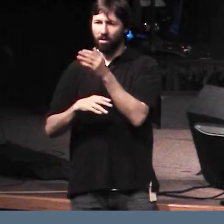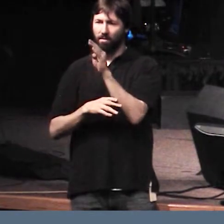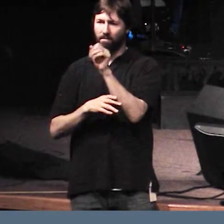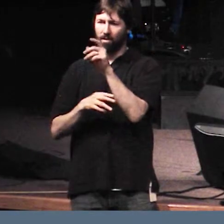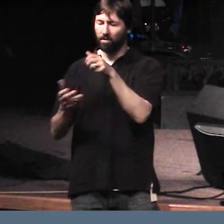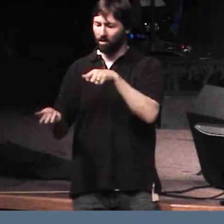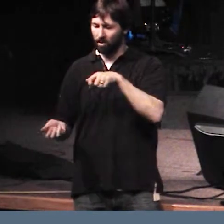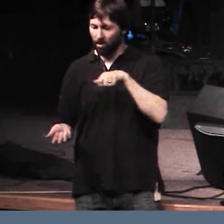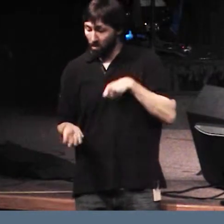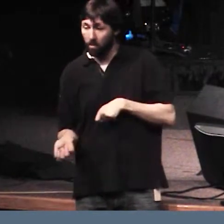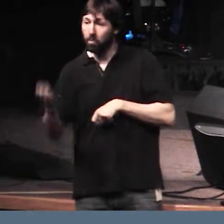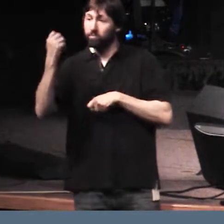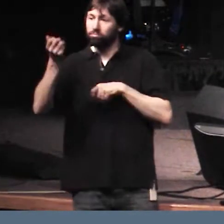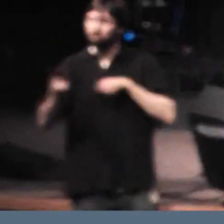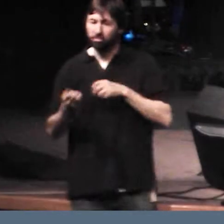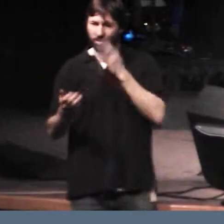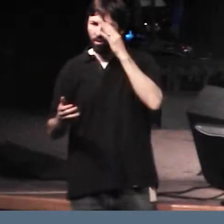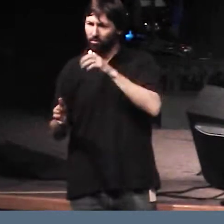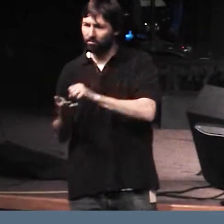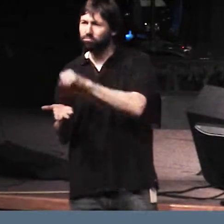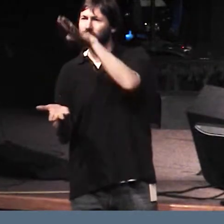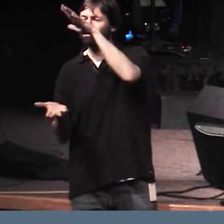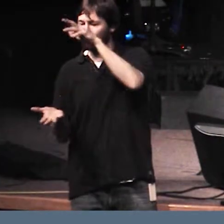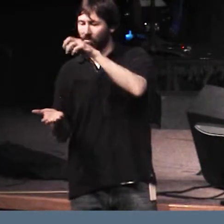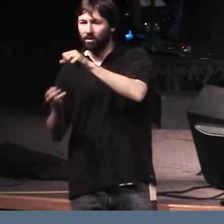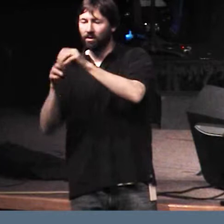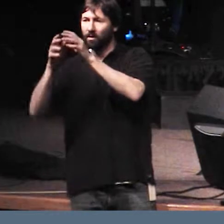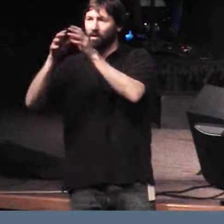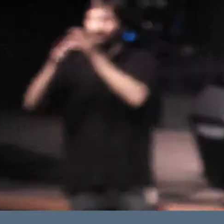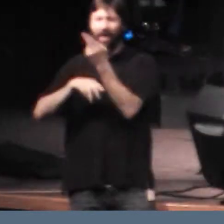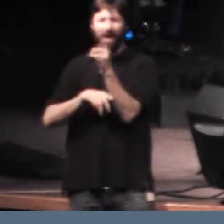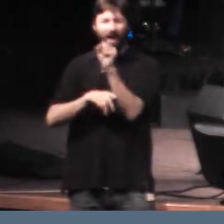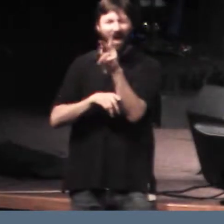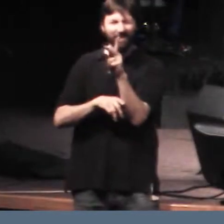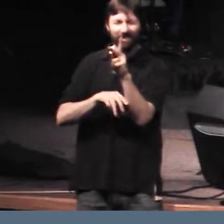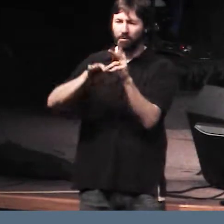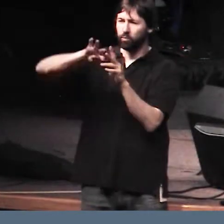and when the wind blows the the husk of the grain is blown away